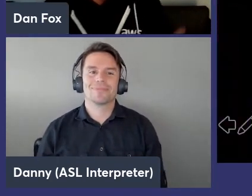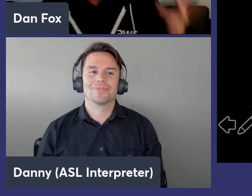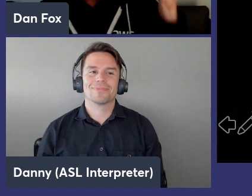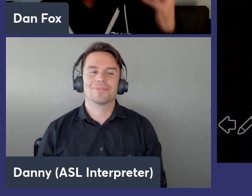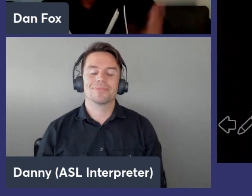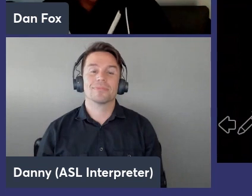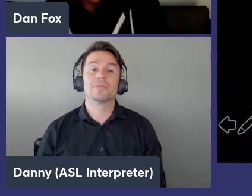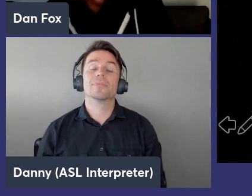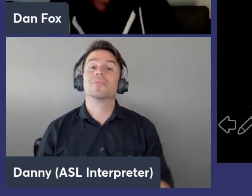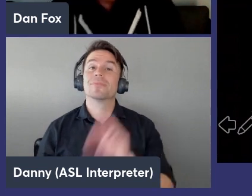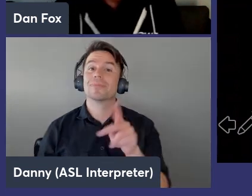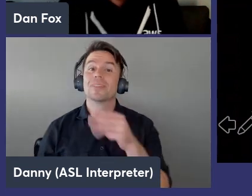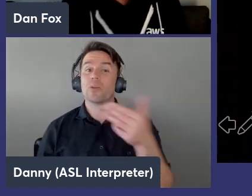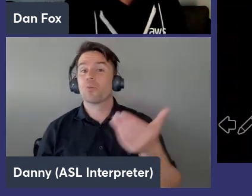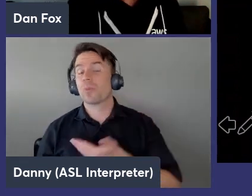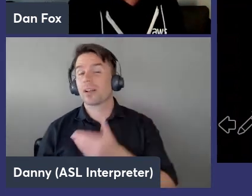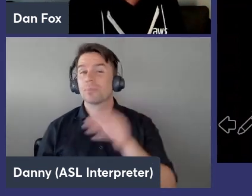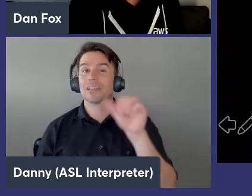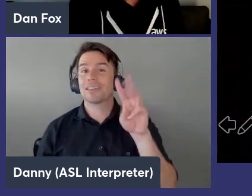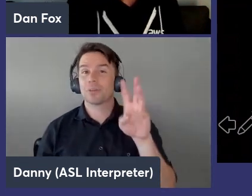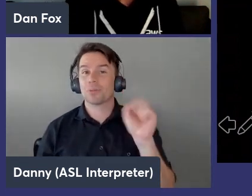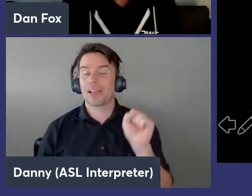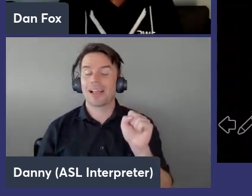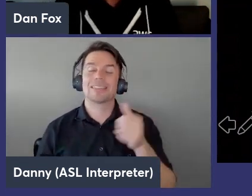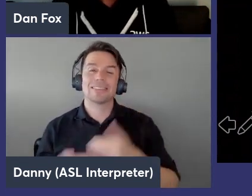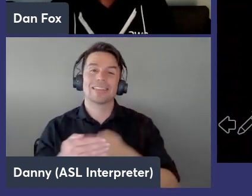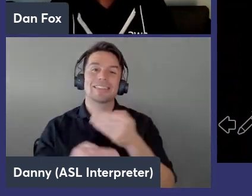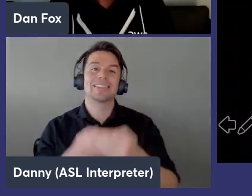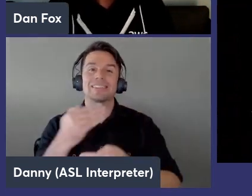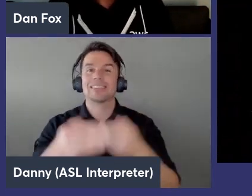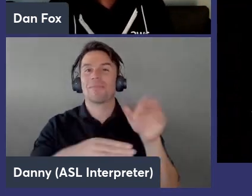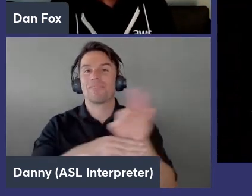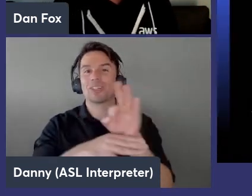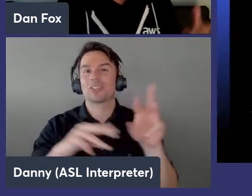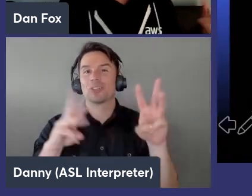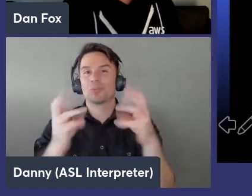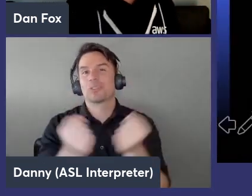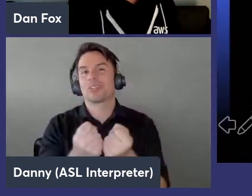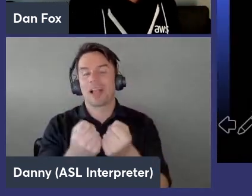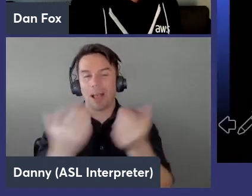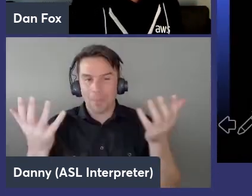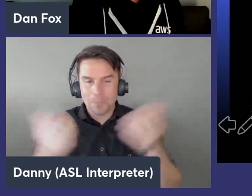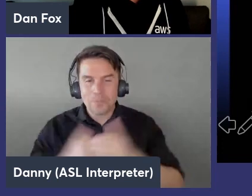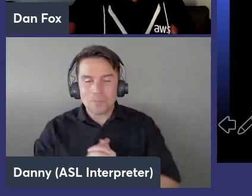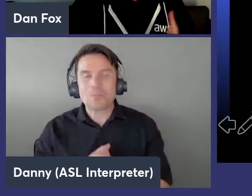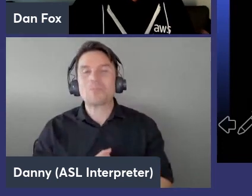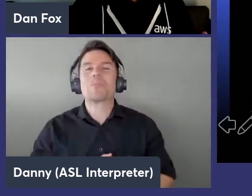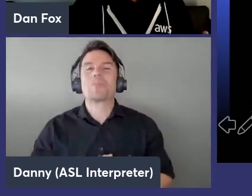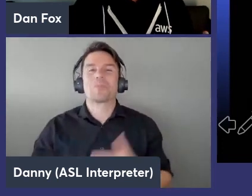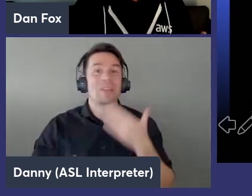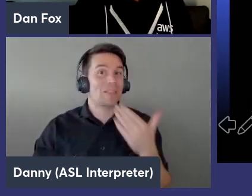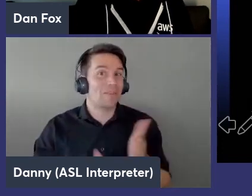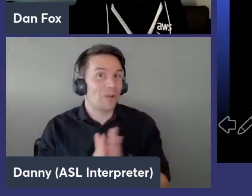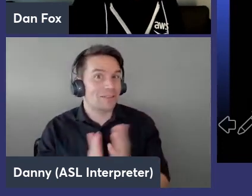So, welcome to the AWS Step Functions Workshop, and thank you for having me here. So, the first thing I just wanna talk about is, like,